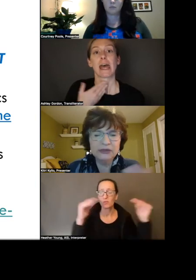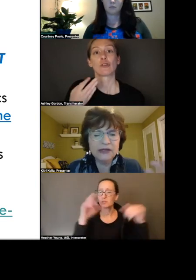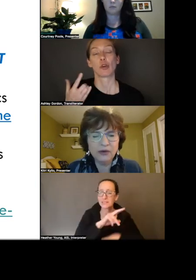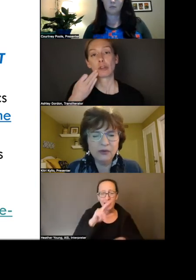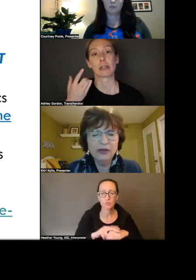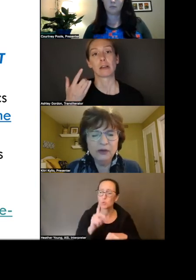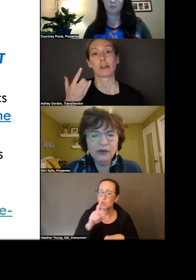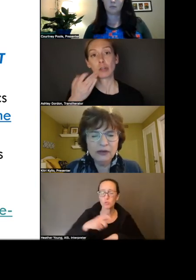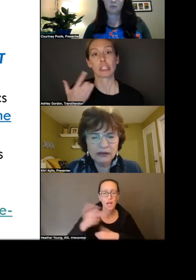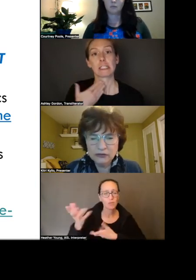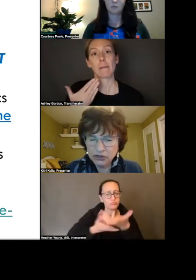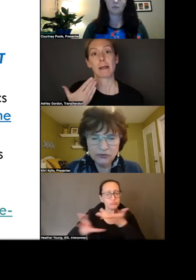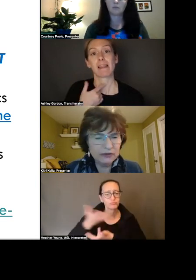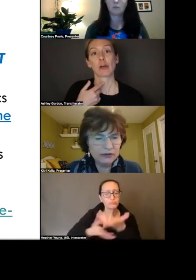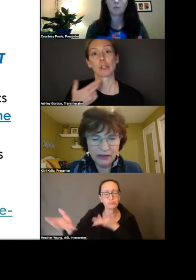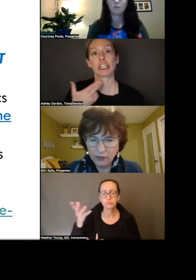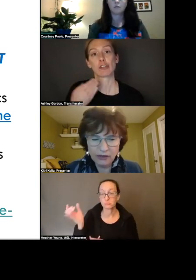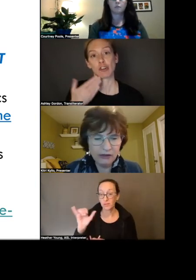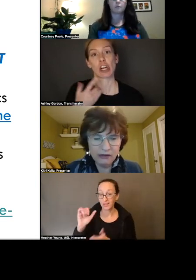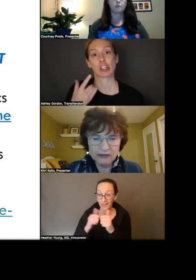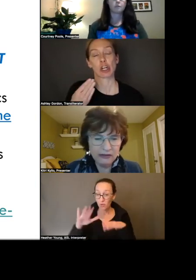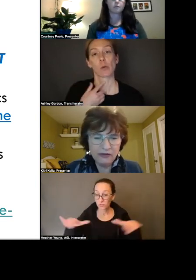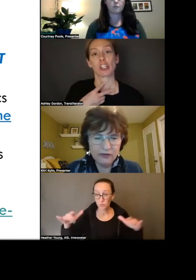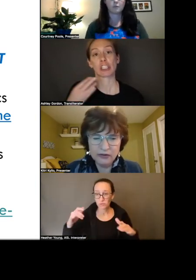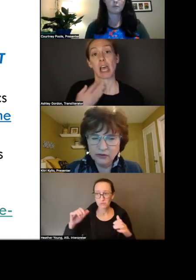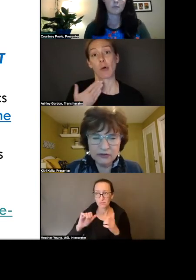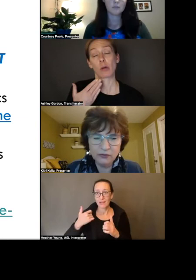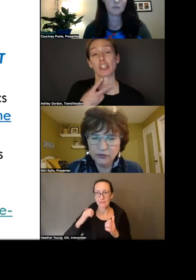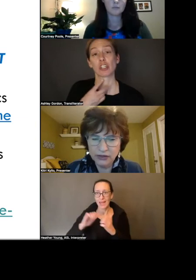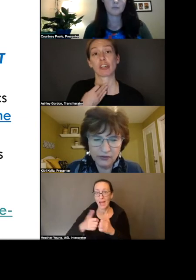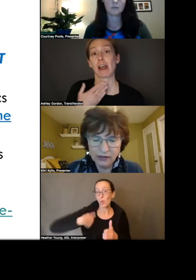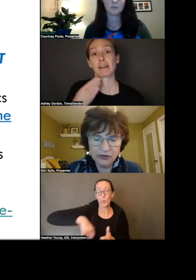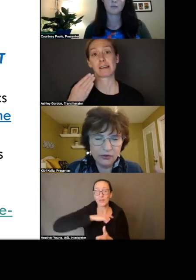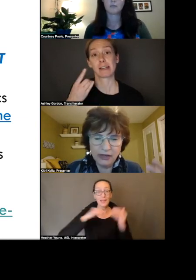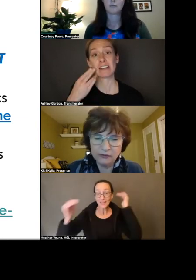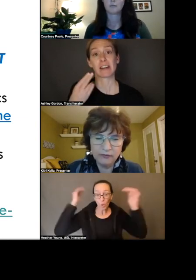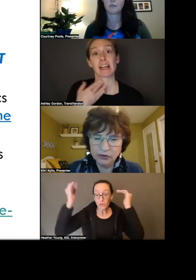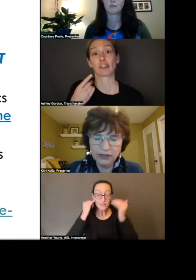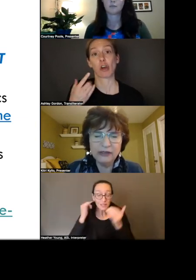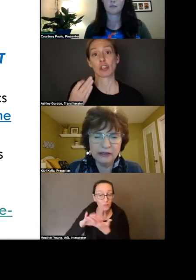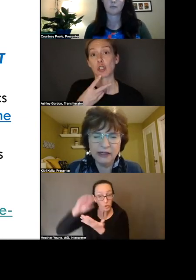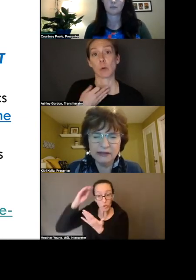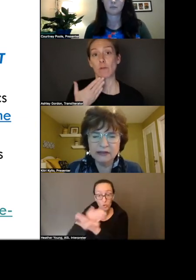which is how children, and we even as adults, if you learn another language, you have to learn it in the context